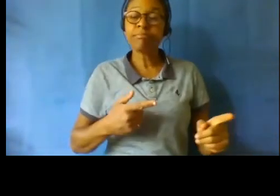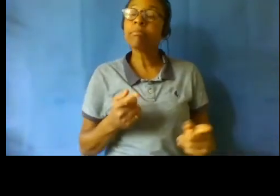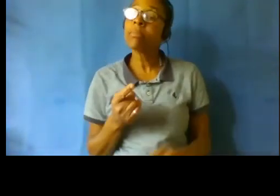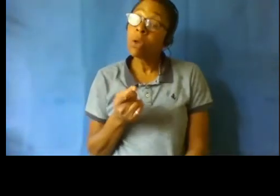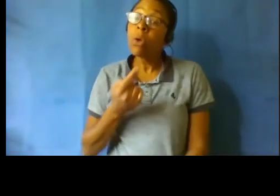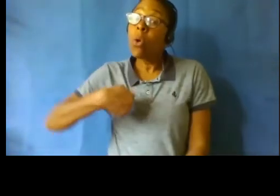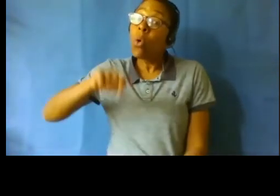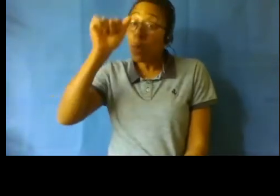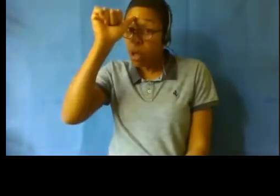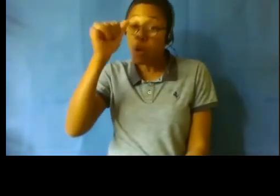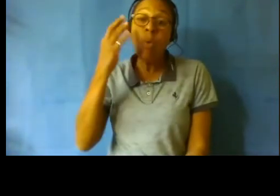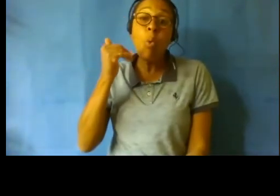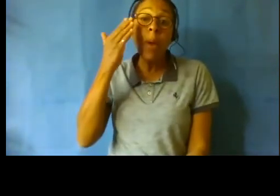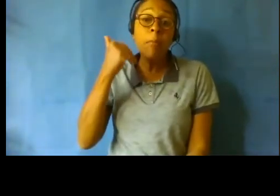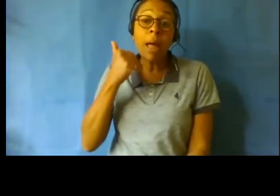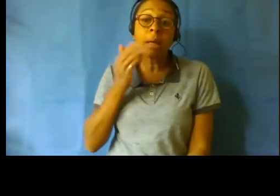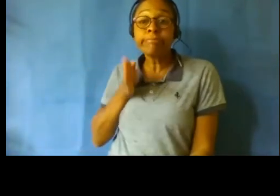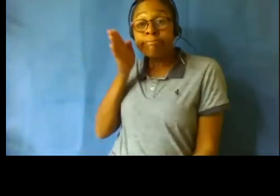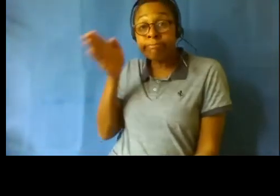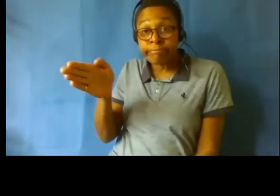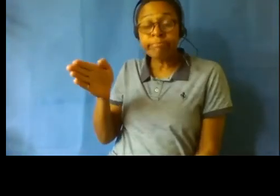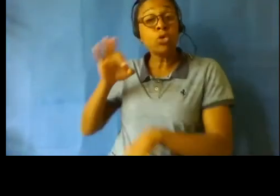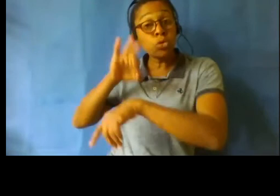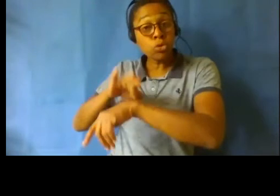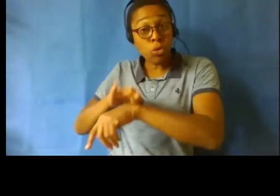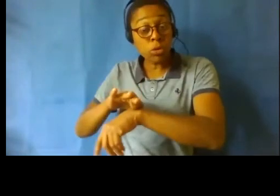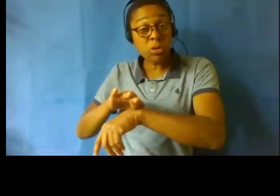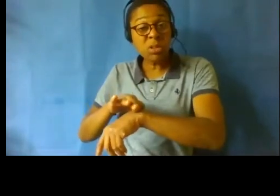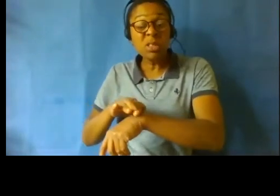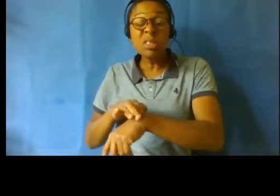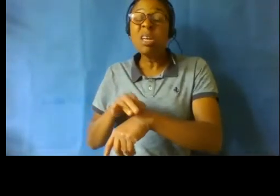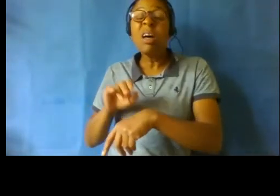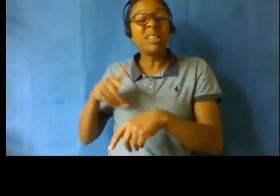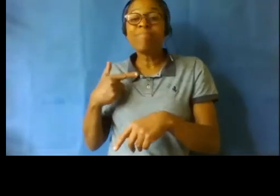being gender non-conforming negatively impacts that treatment even further the